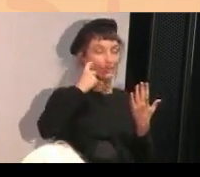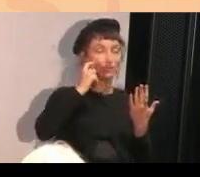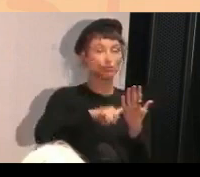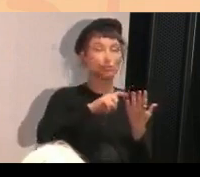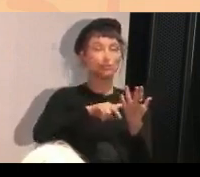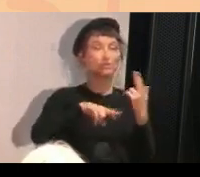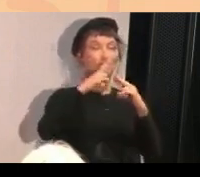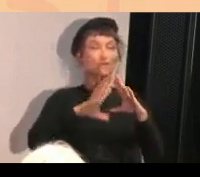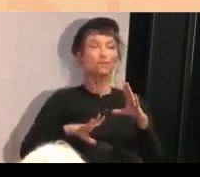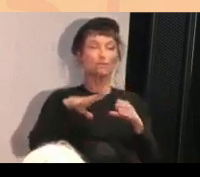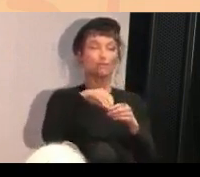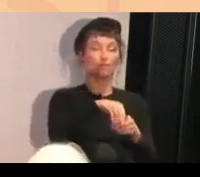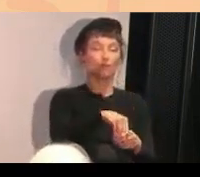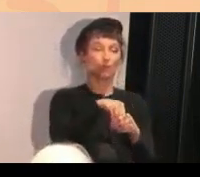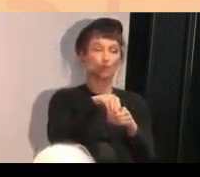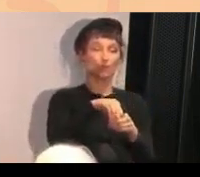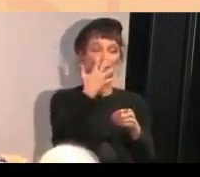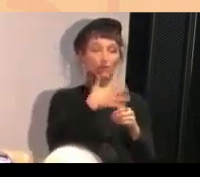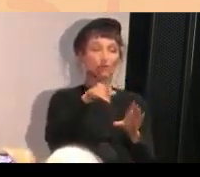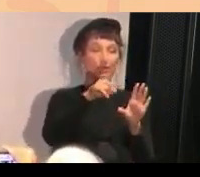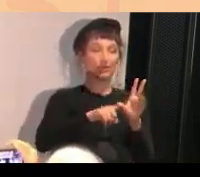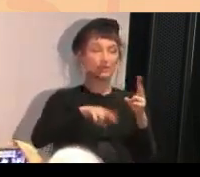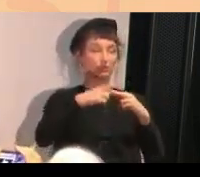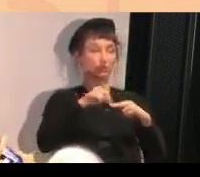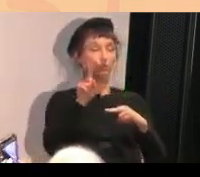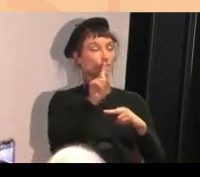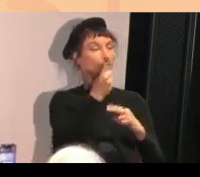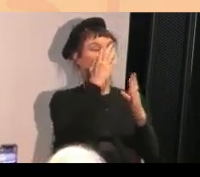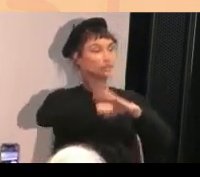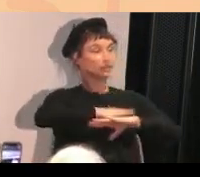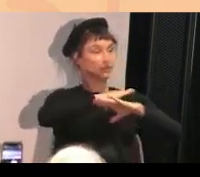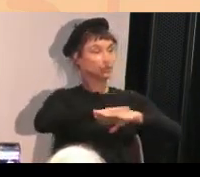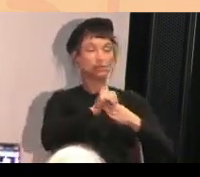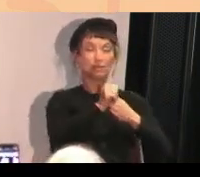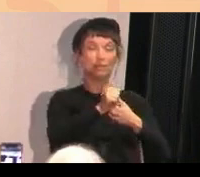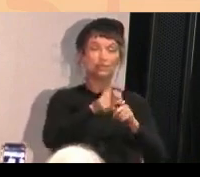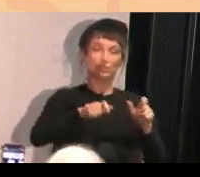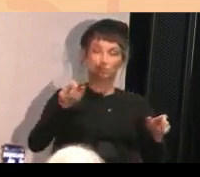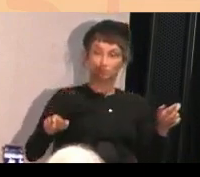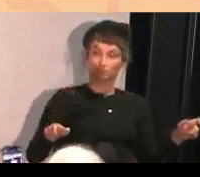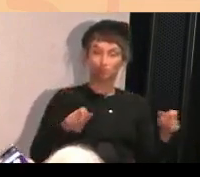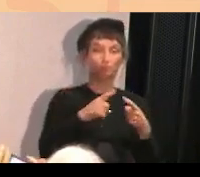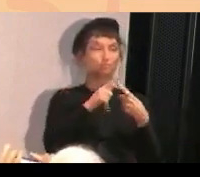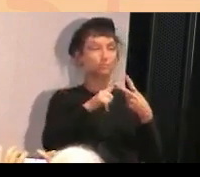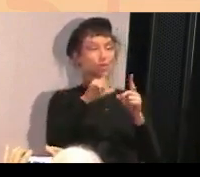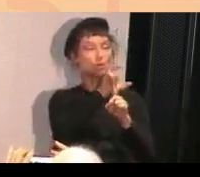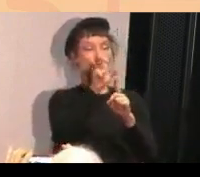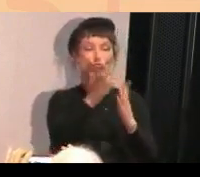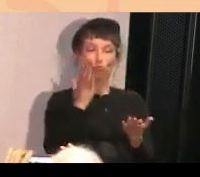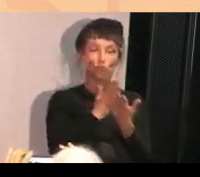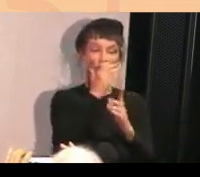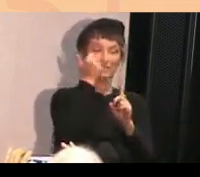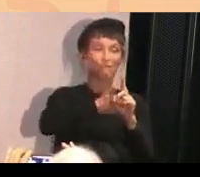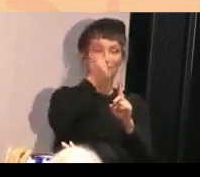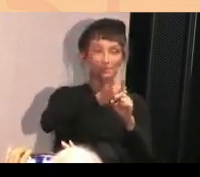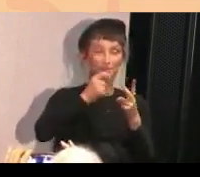contributed to 50 years of First Nation thought leadership, cultural rights advocacy and investment